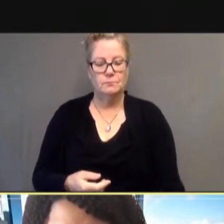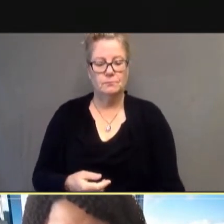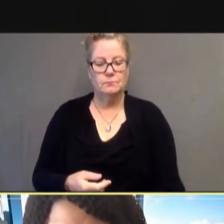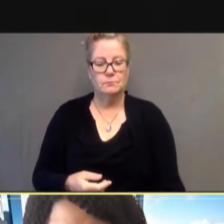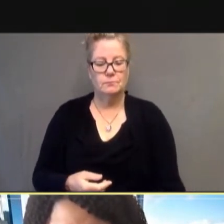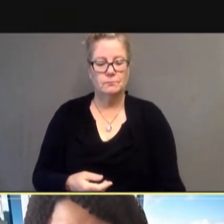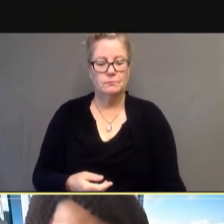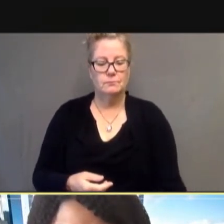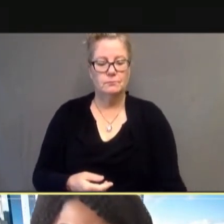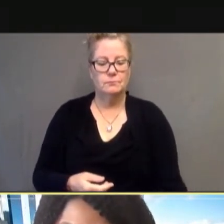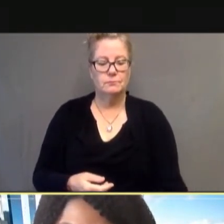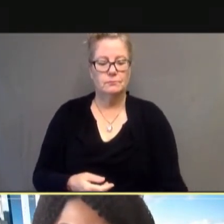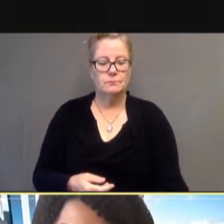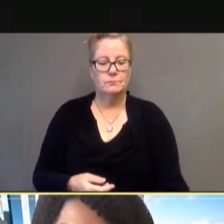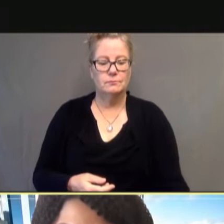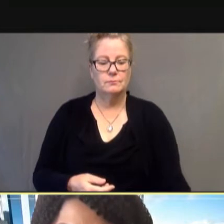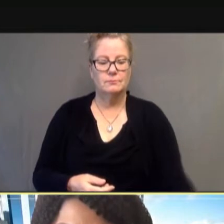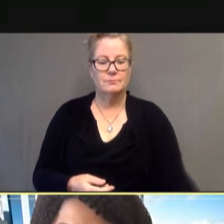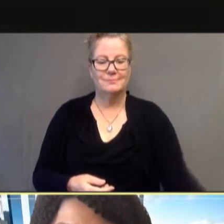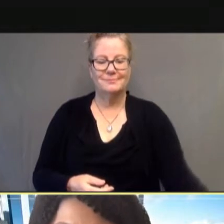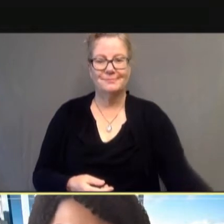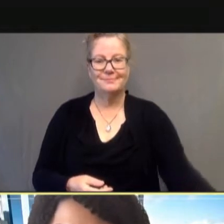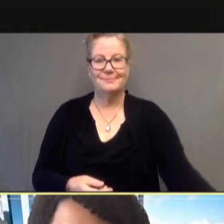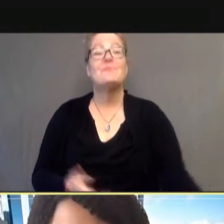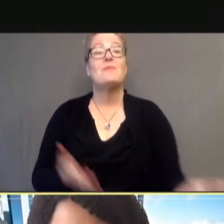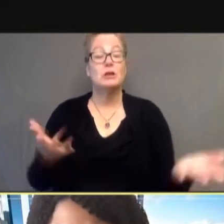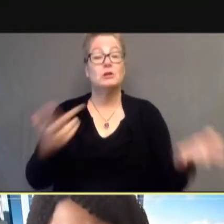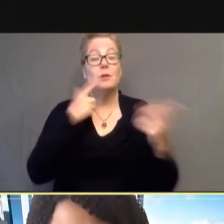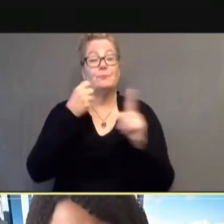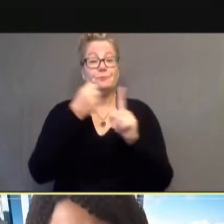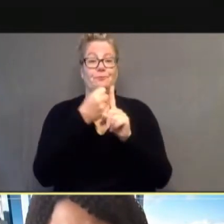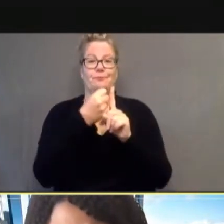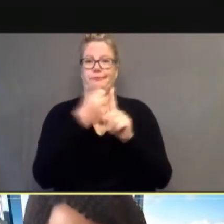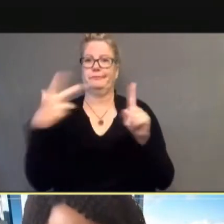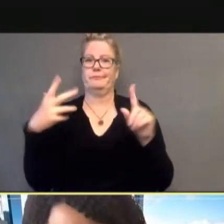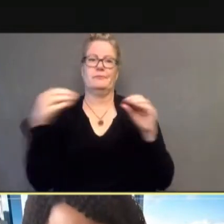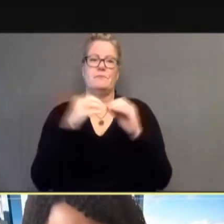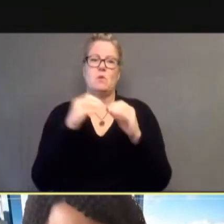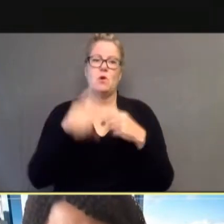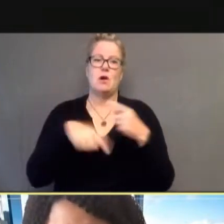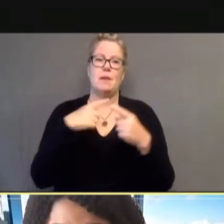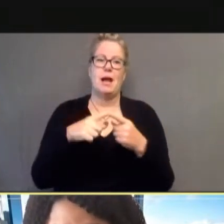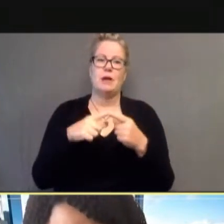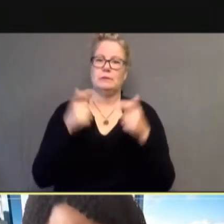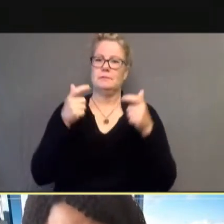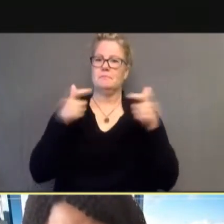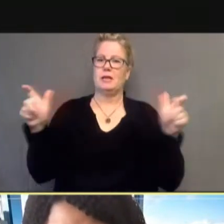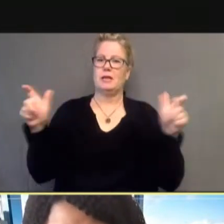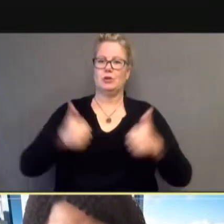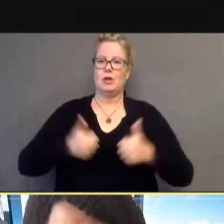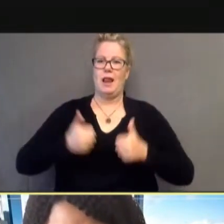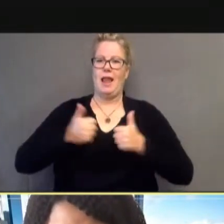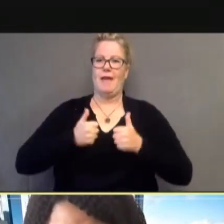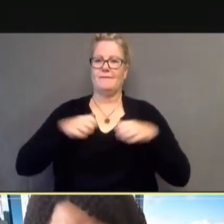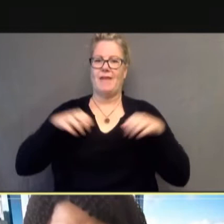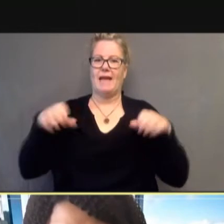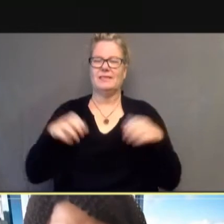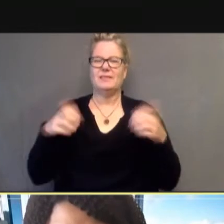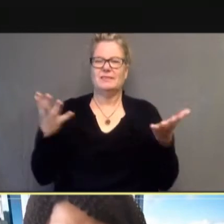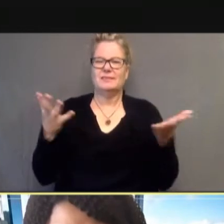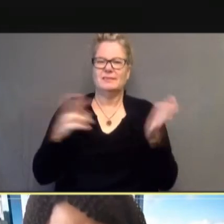So just to elaborate on what major life activities mean in prong one of the definition of an